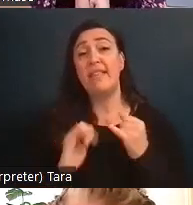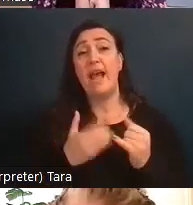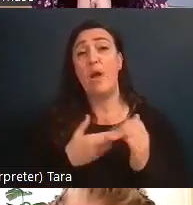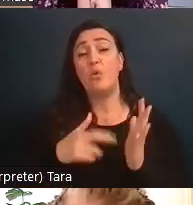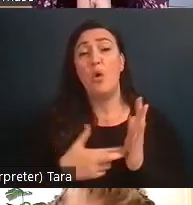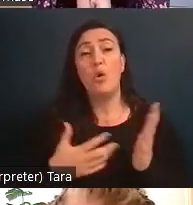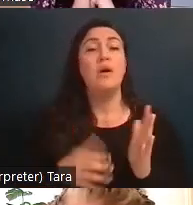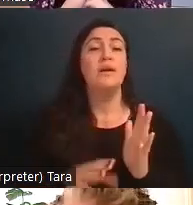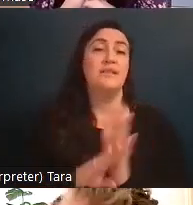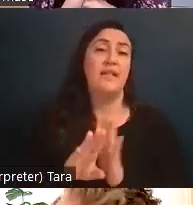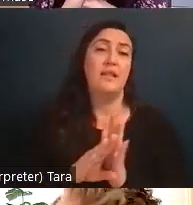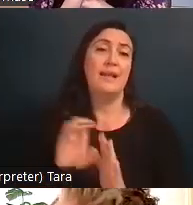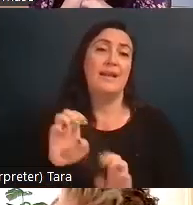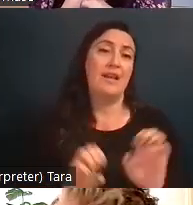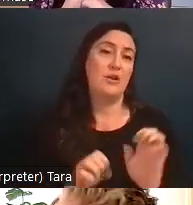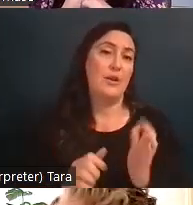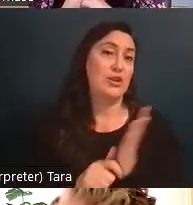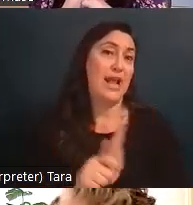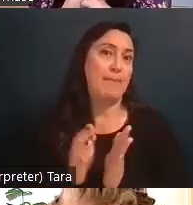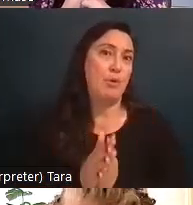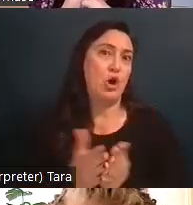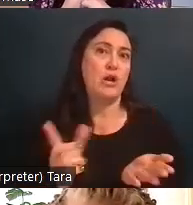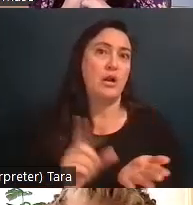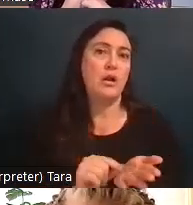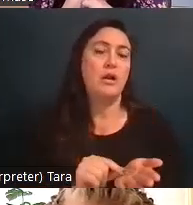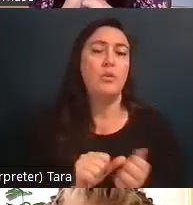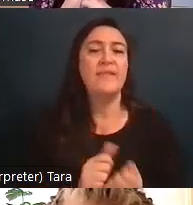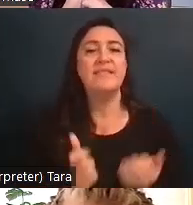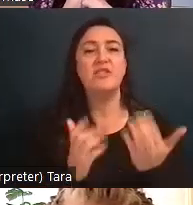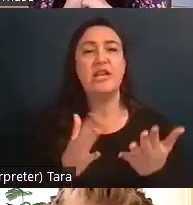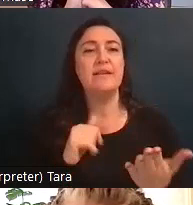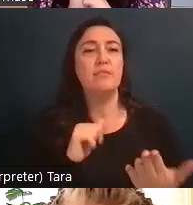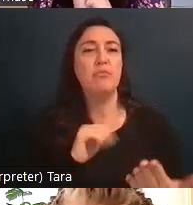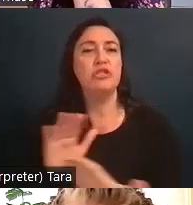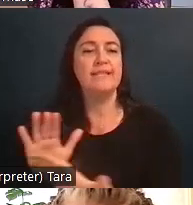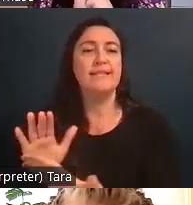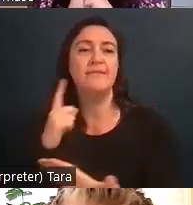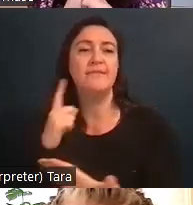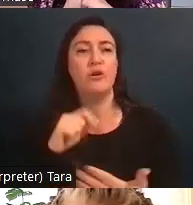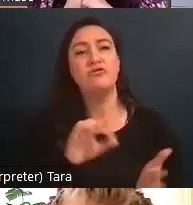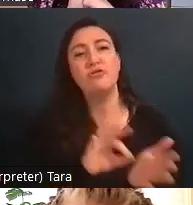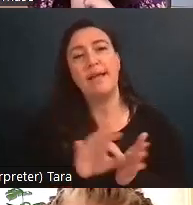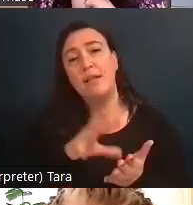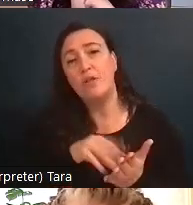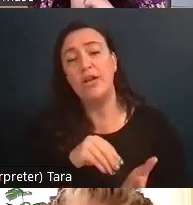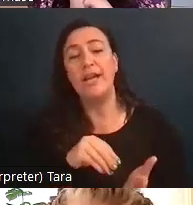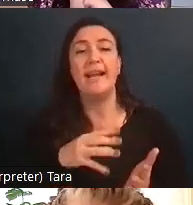handbook with some suggested approaches for tracking learning and emerging outcomes with these transdisciplinary projects.